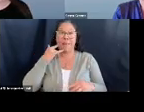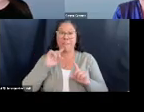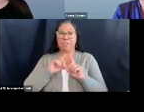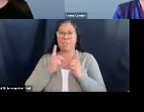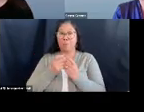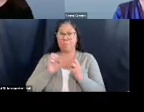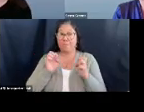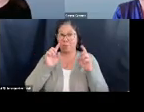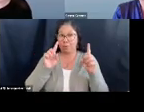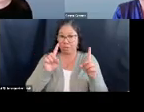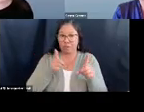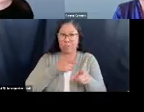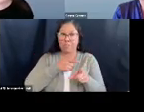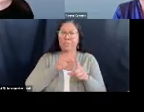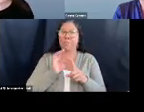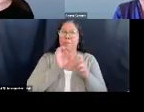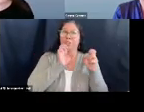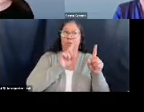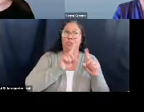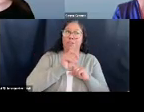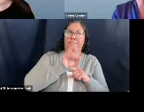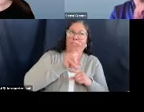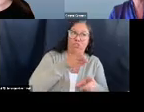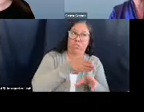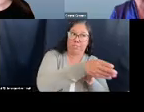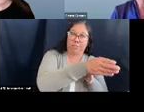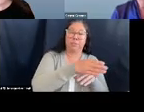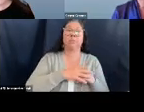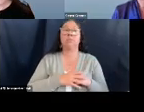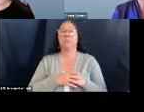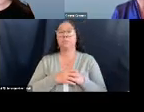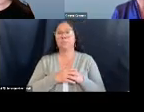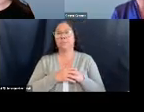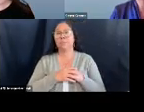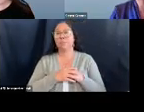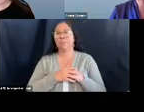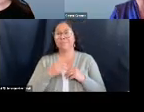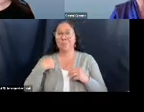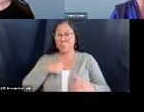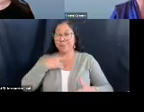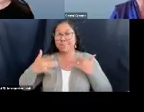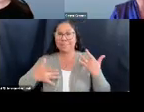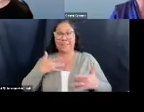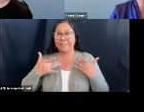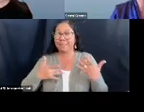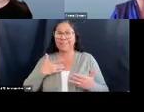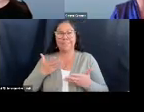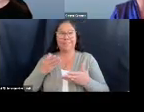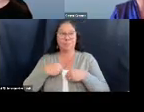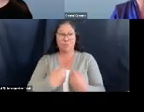of Education Special Education Division. So we're excited to bring forward this webinar series. Our